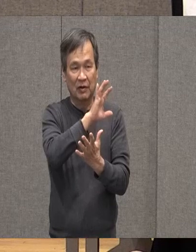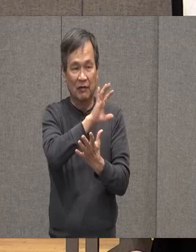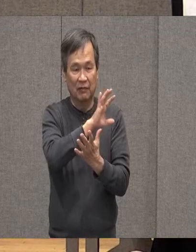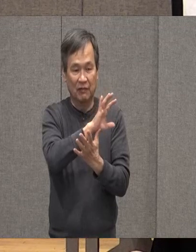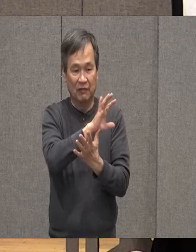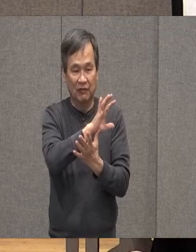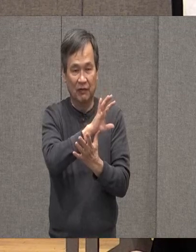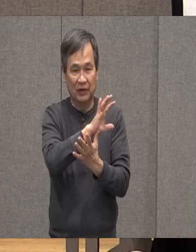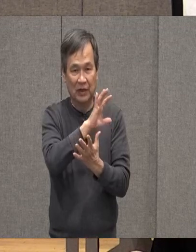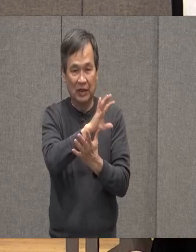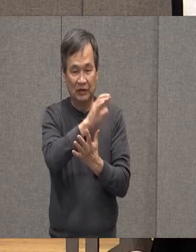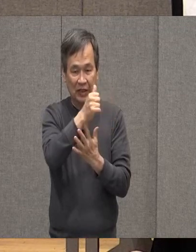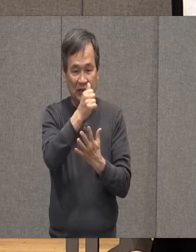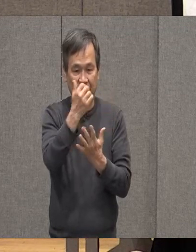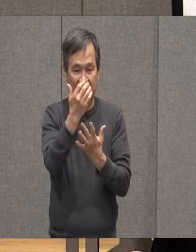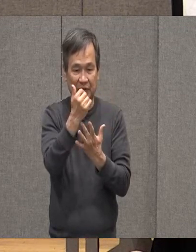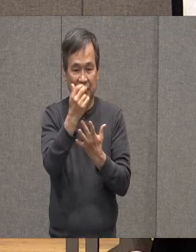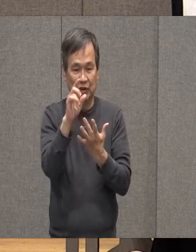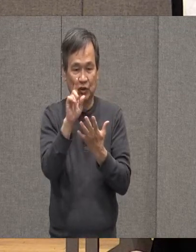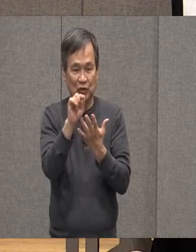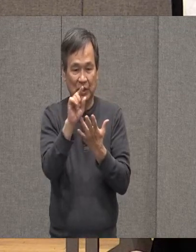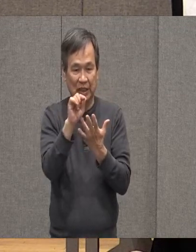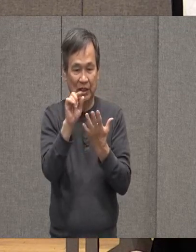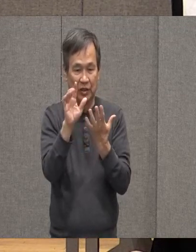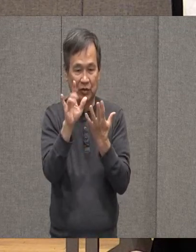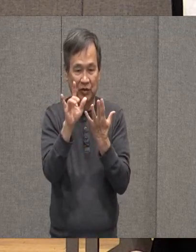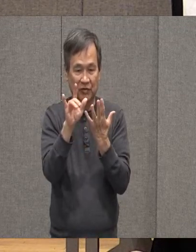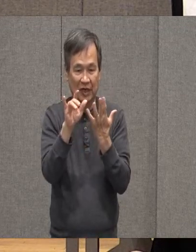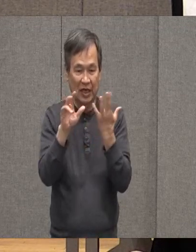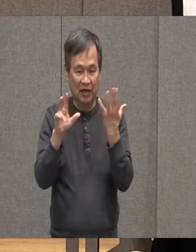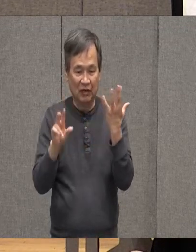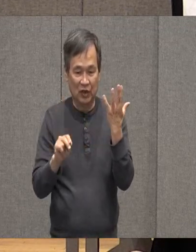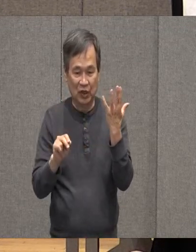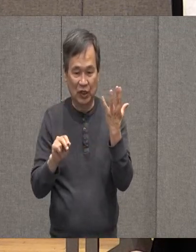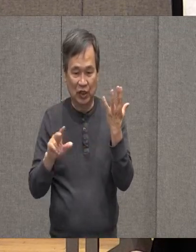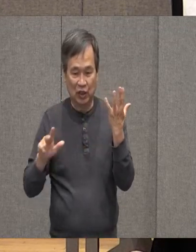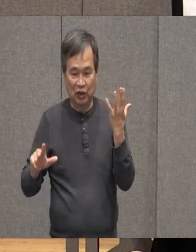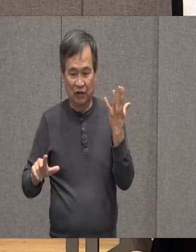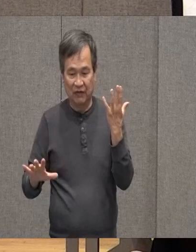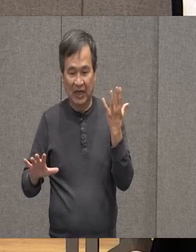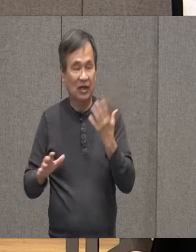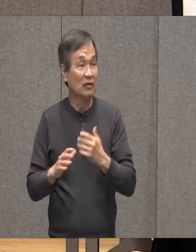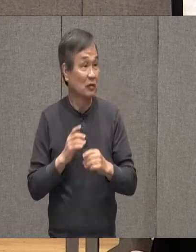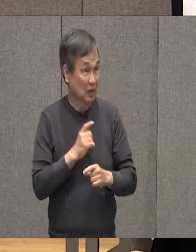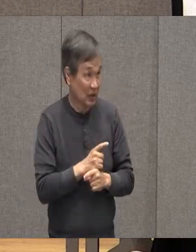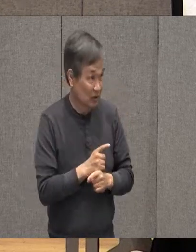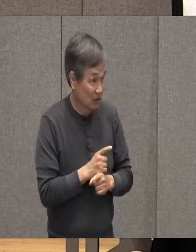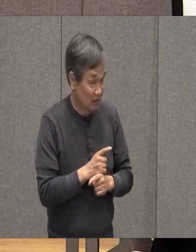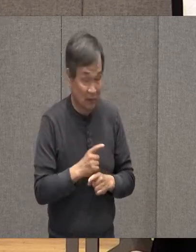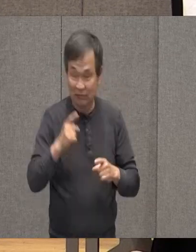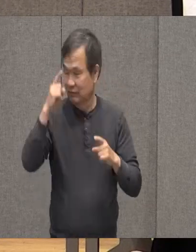So let's see, so 5 10 15 20 25 30 35. Am I good? [Miss Karnas] I agree, I agree.